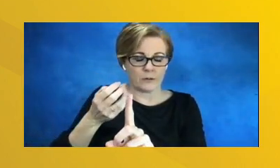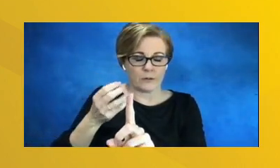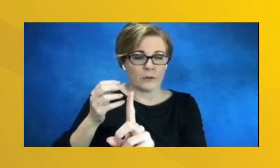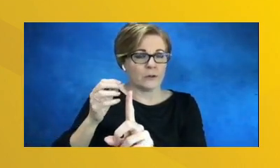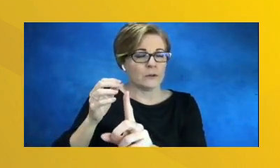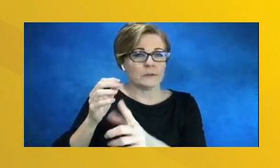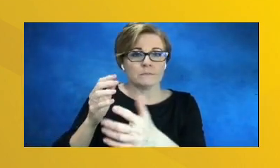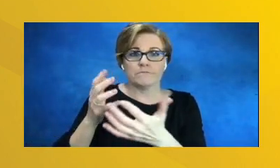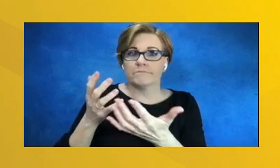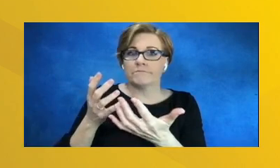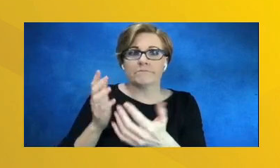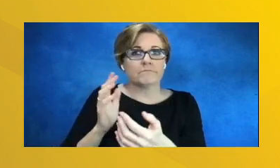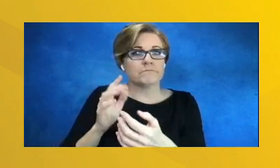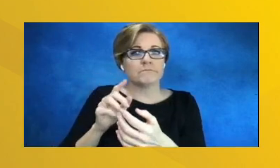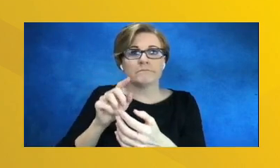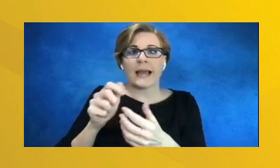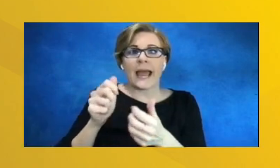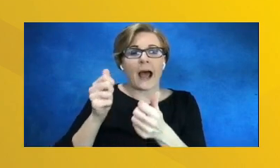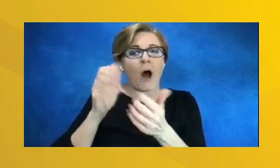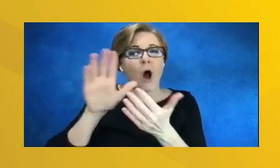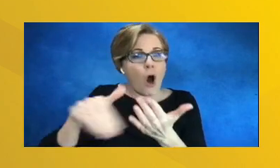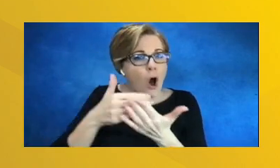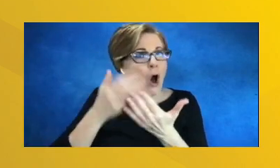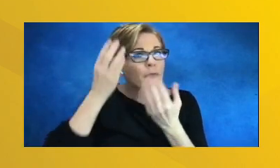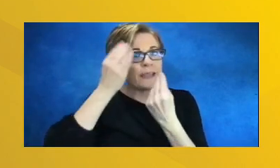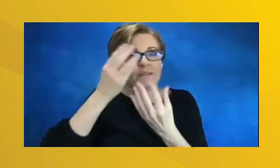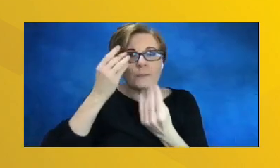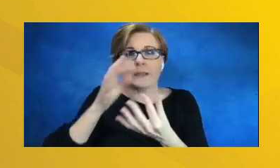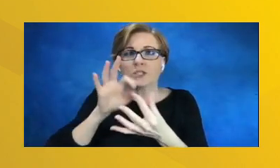You can sign up for virtual field trips there. You can access the recorded field trips.